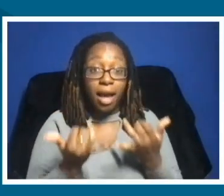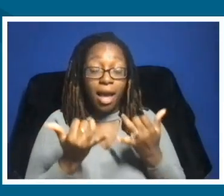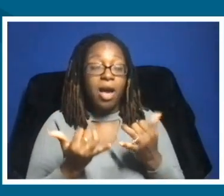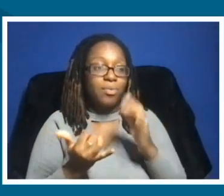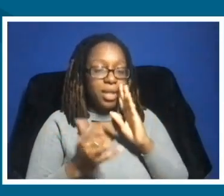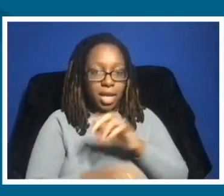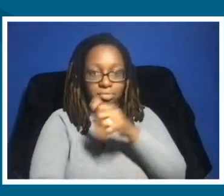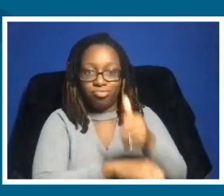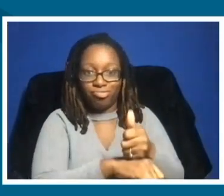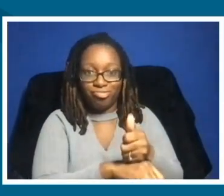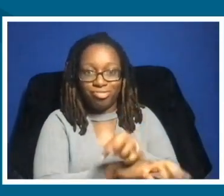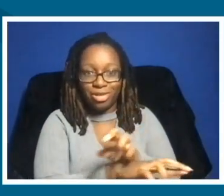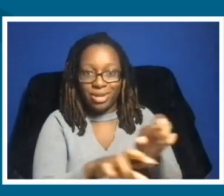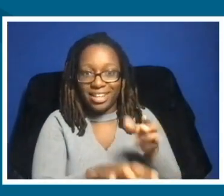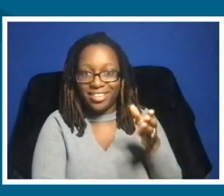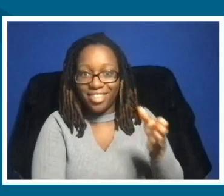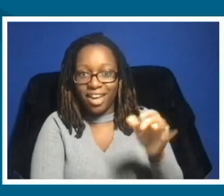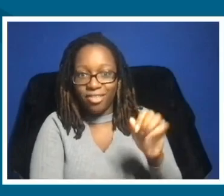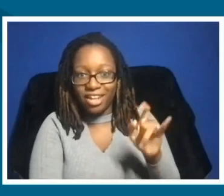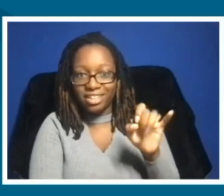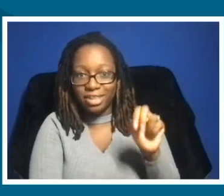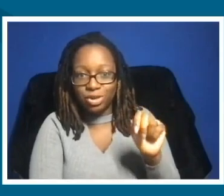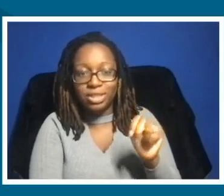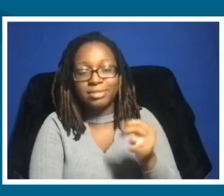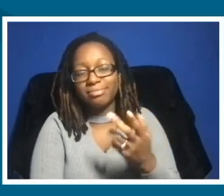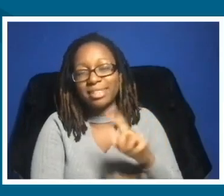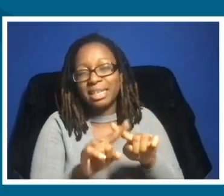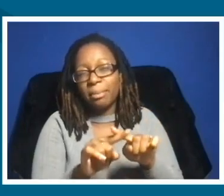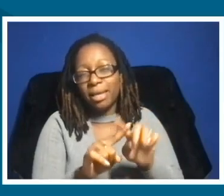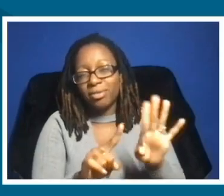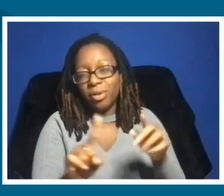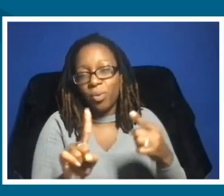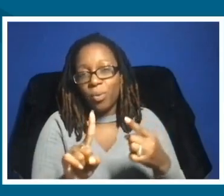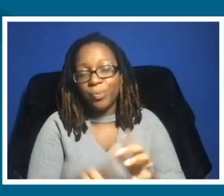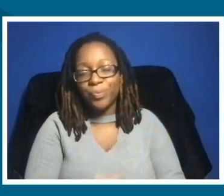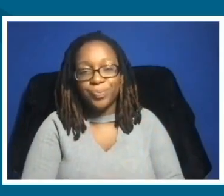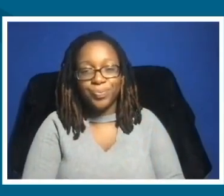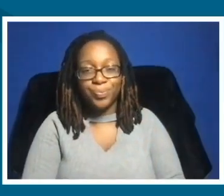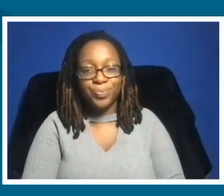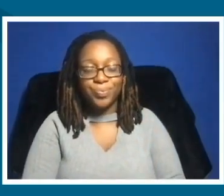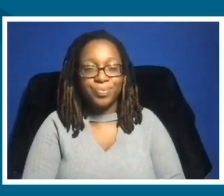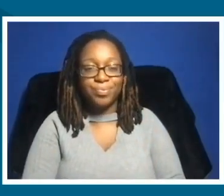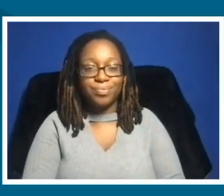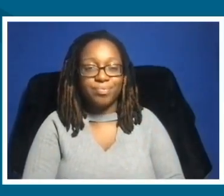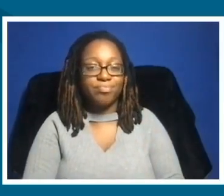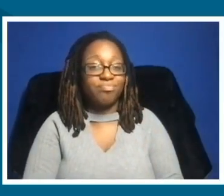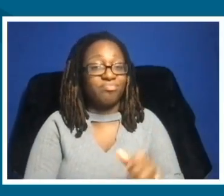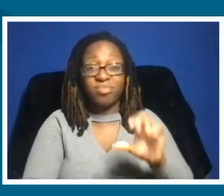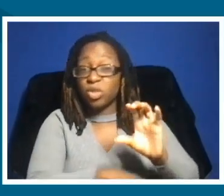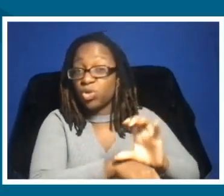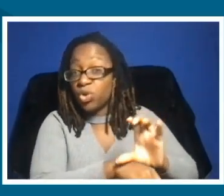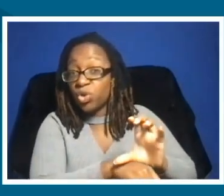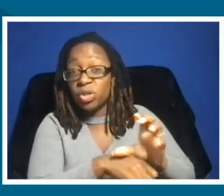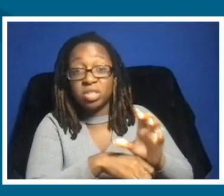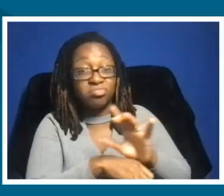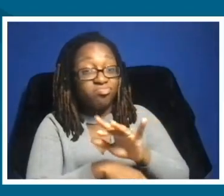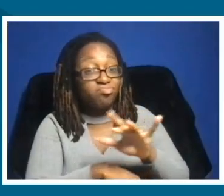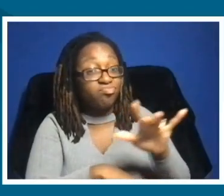depending on what what their goals are yeah church